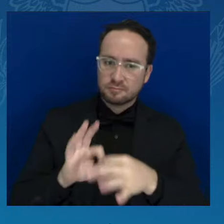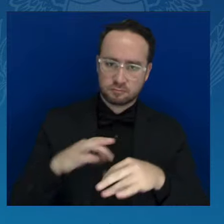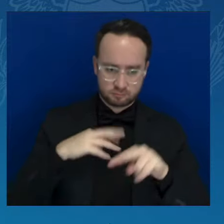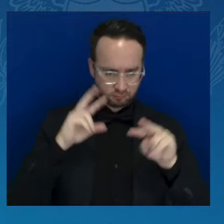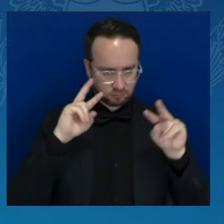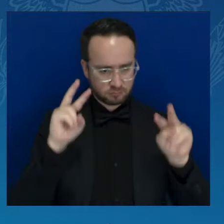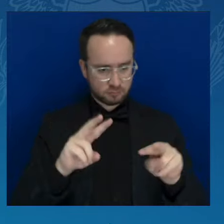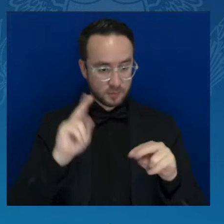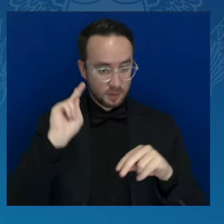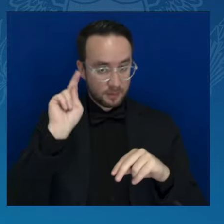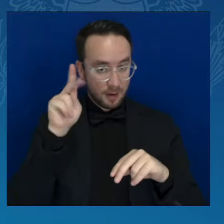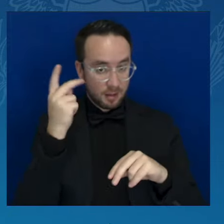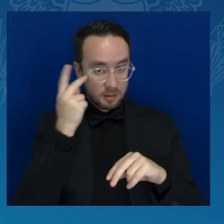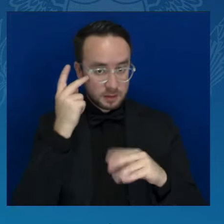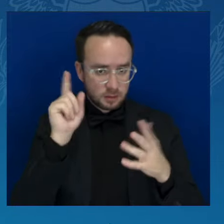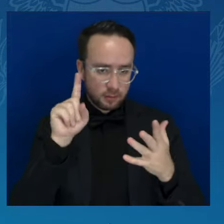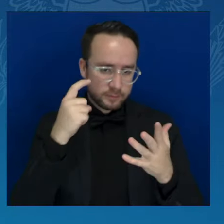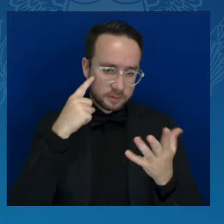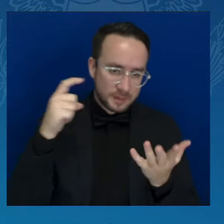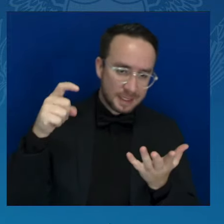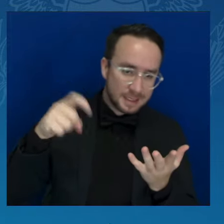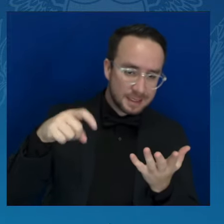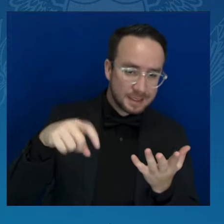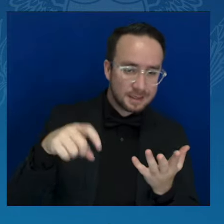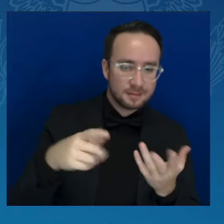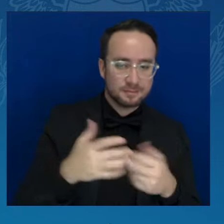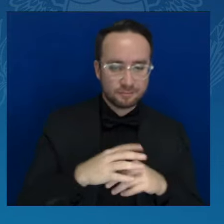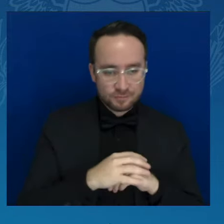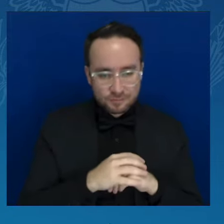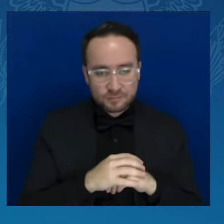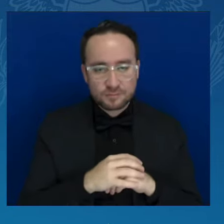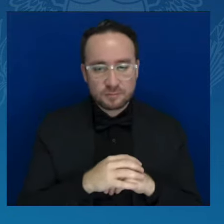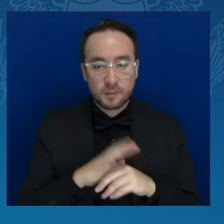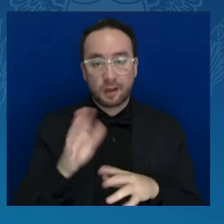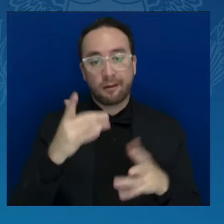starting with pollution, dealing with illegal, unreported and unregulated fishing.